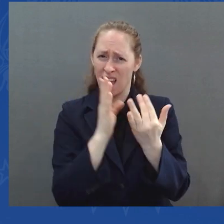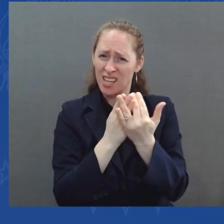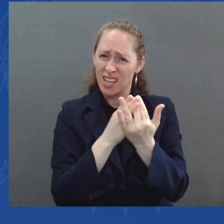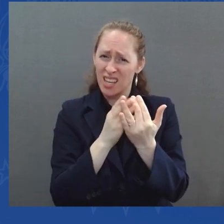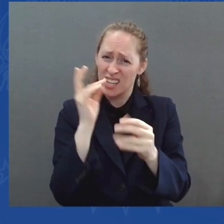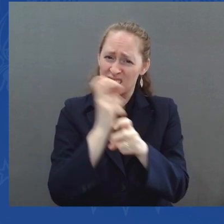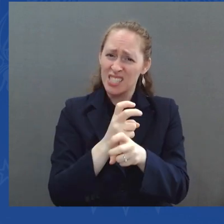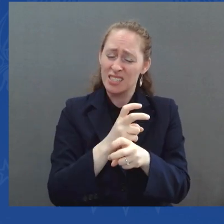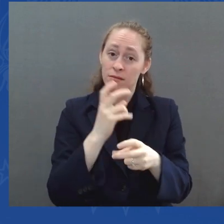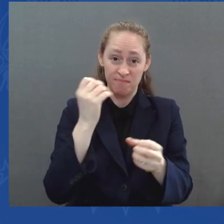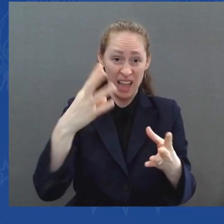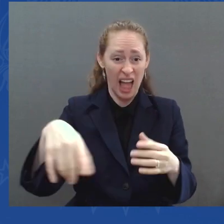oftentimes get the credit.